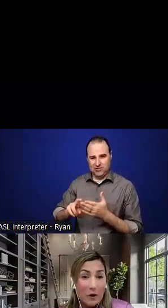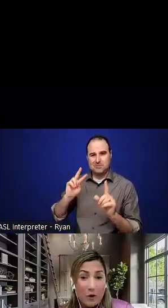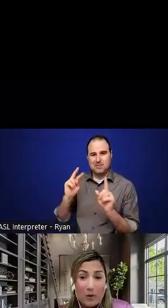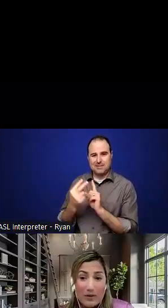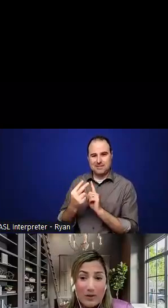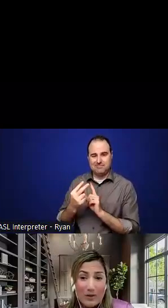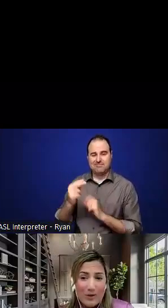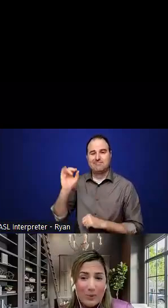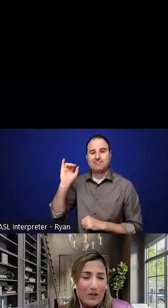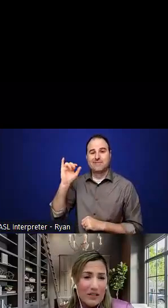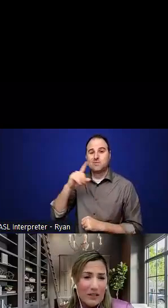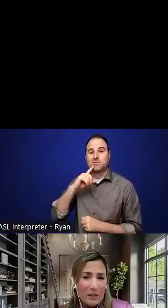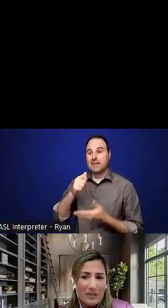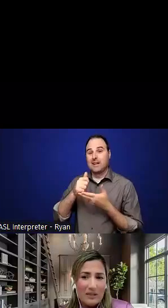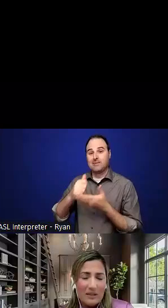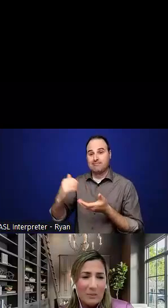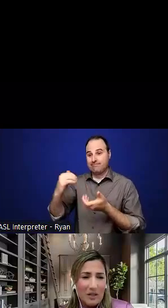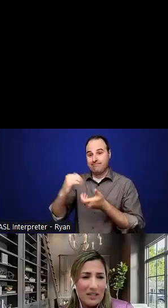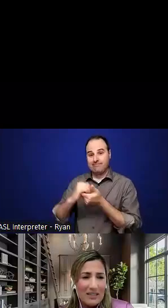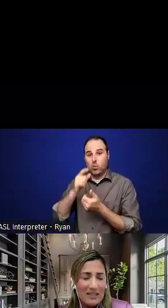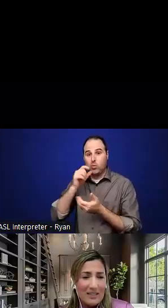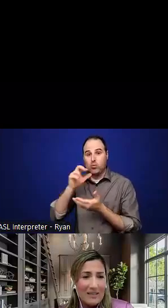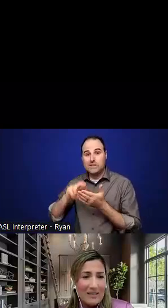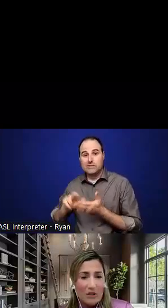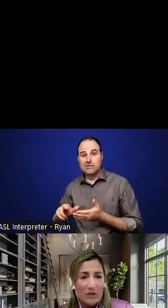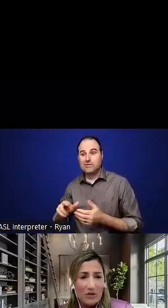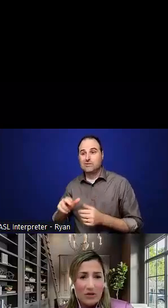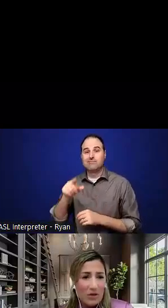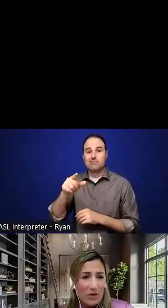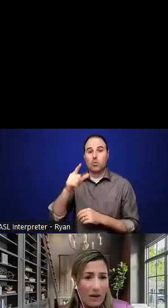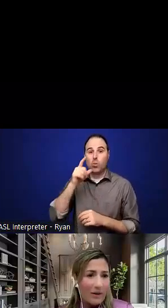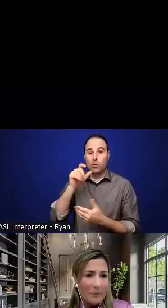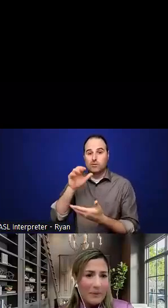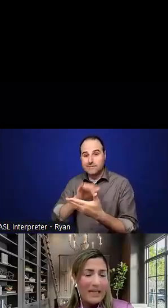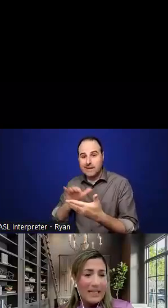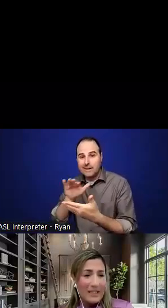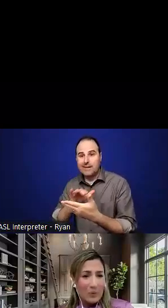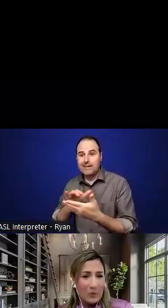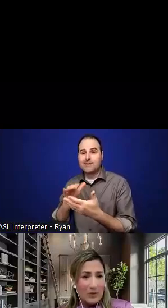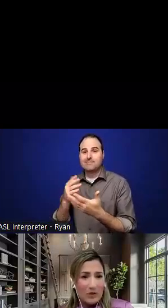co-researchers, participants, and communities. This isn't research on them, it is research